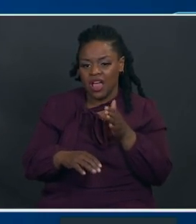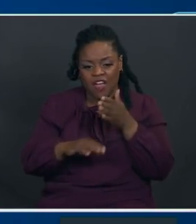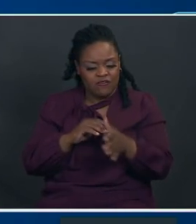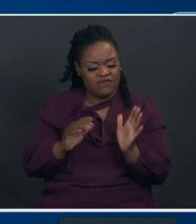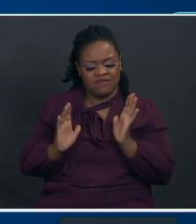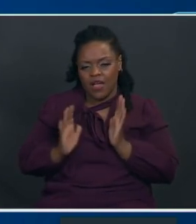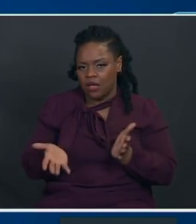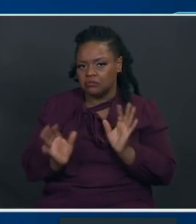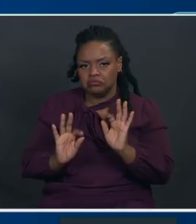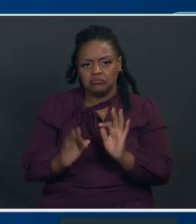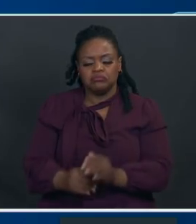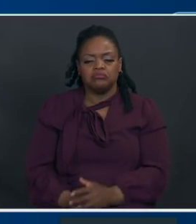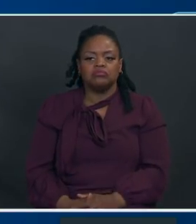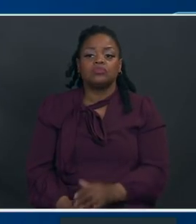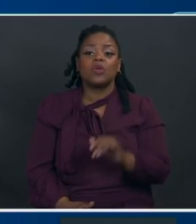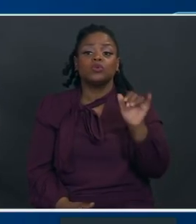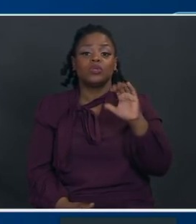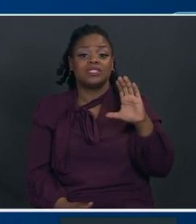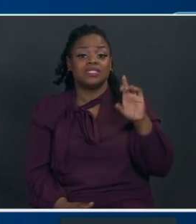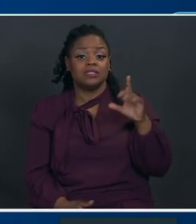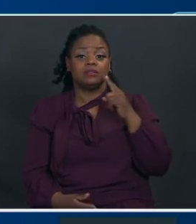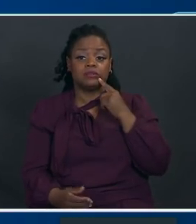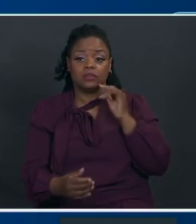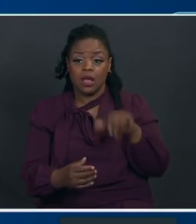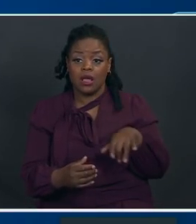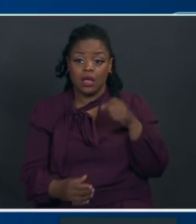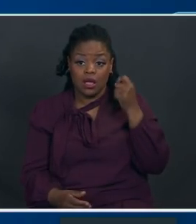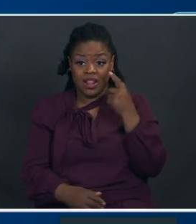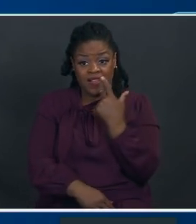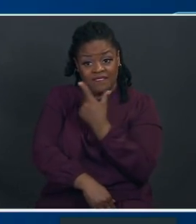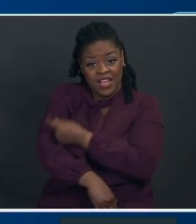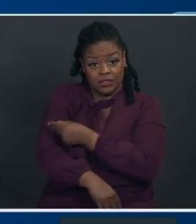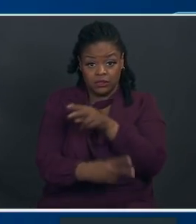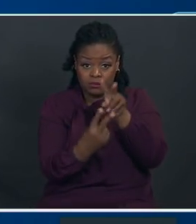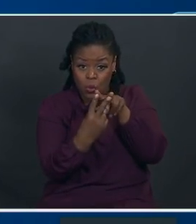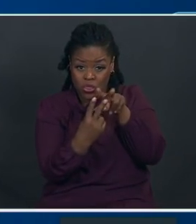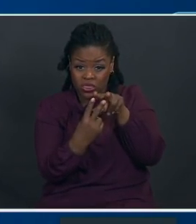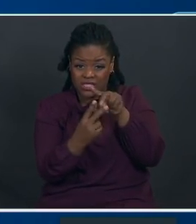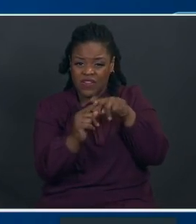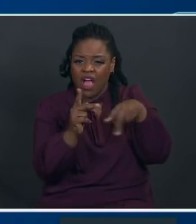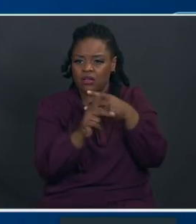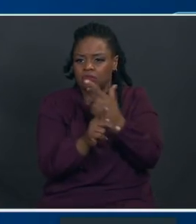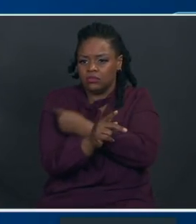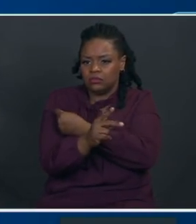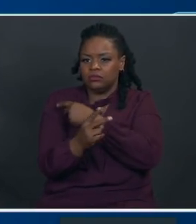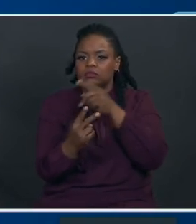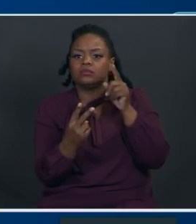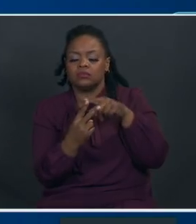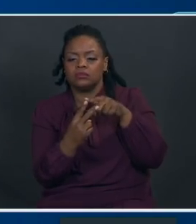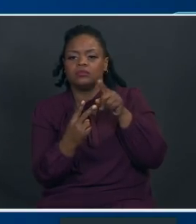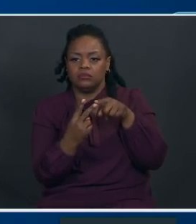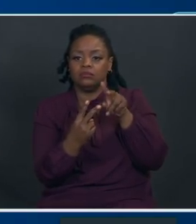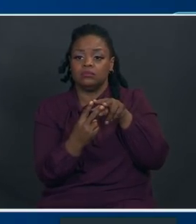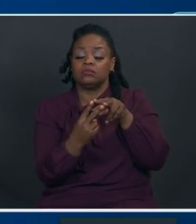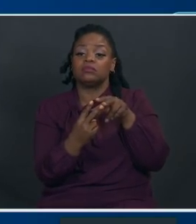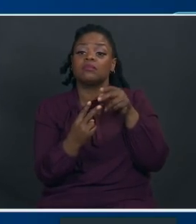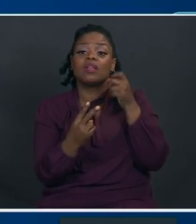that the COVID-19 vaccines are not interchangeable. However, it's also true that in extremely rare circumstances,